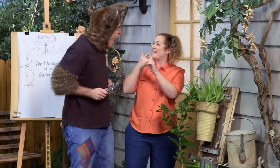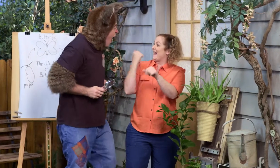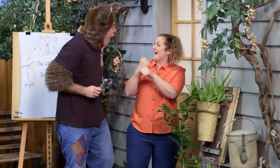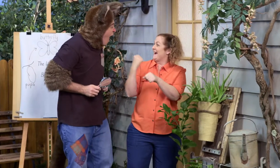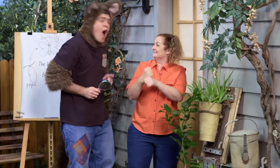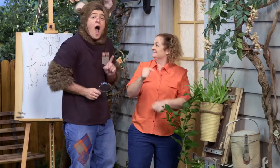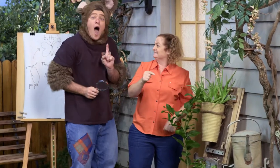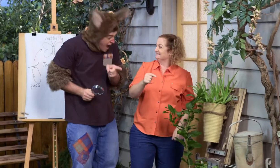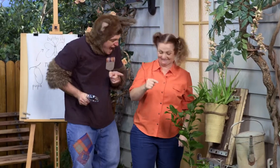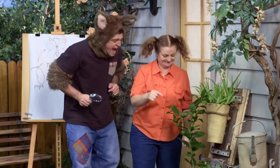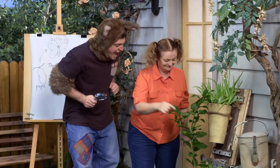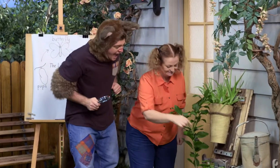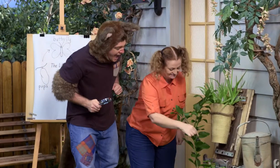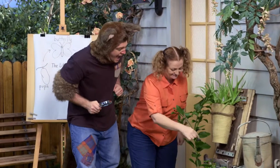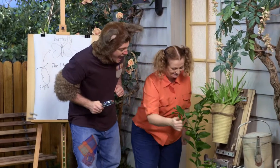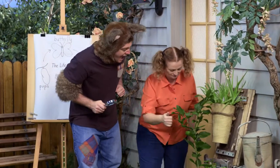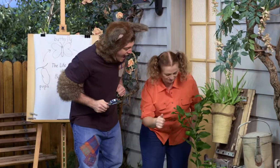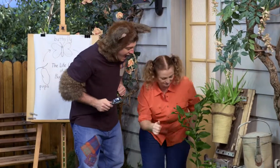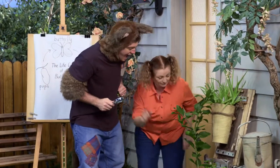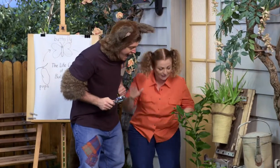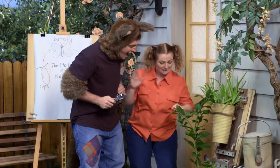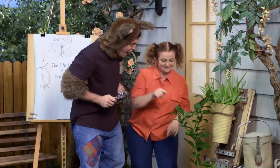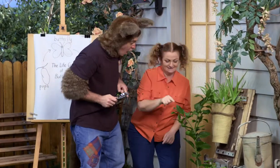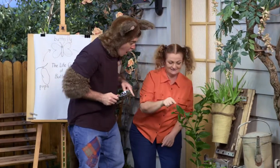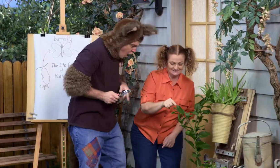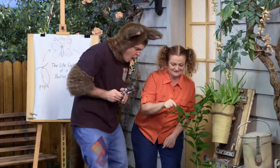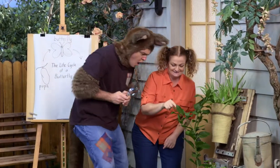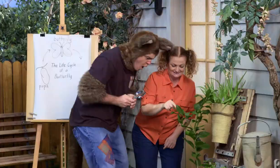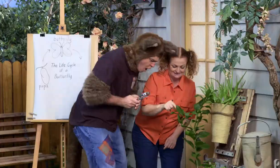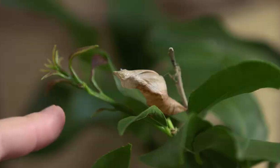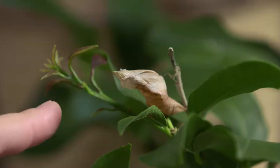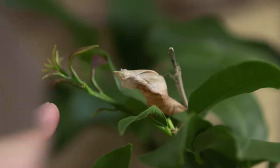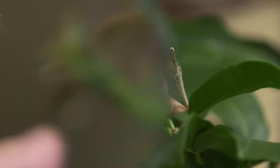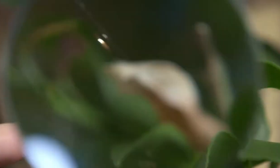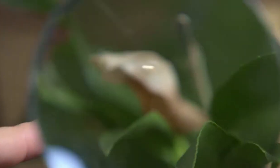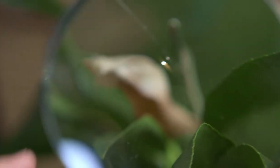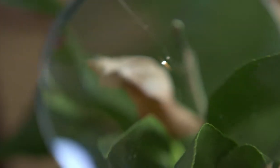They are the butterfly eggs. Oh! And look. Huh?